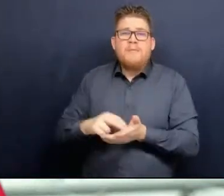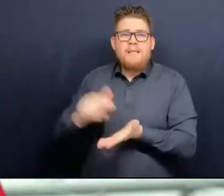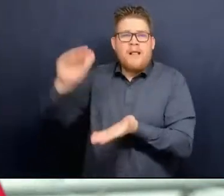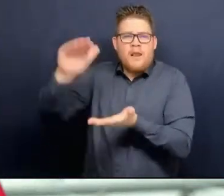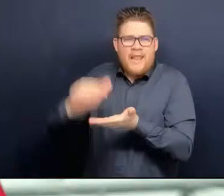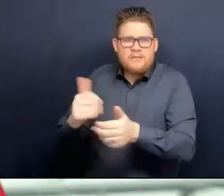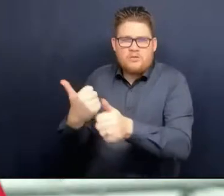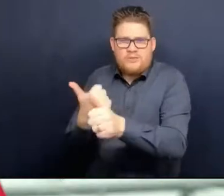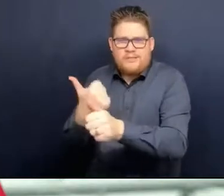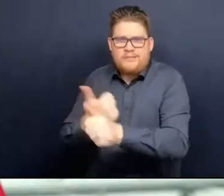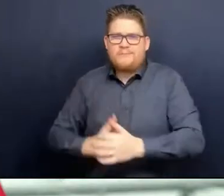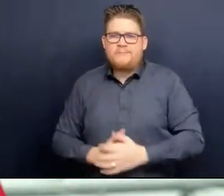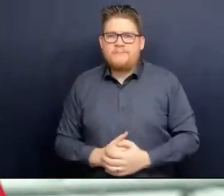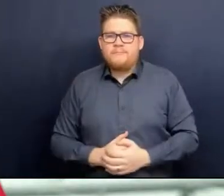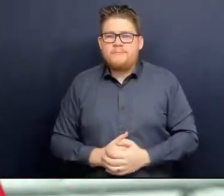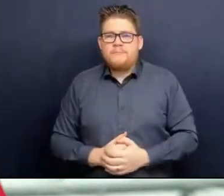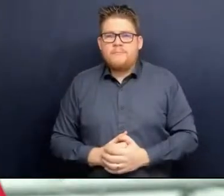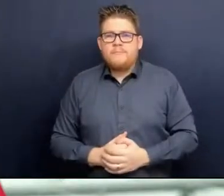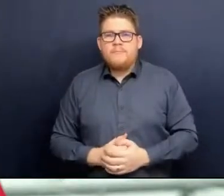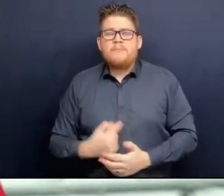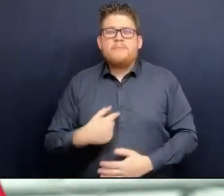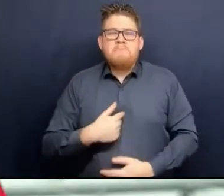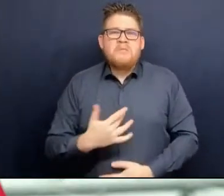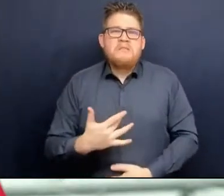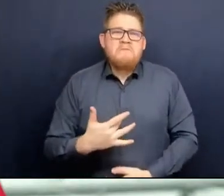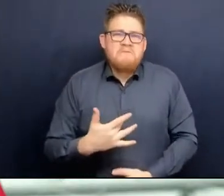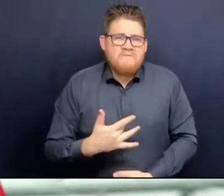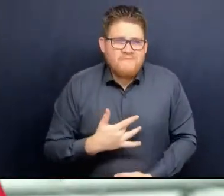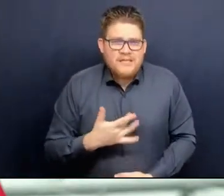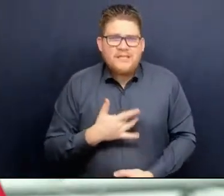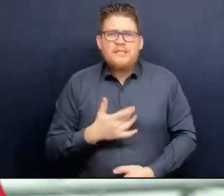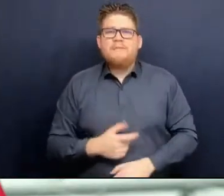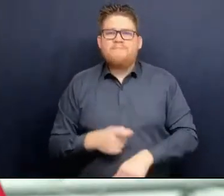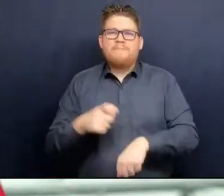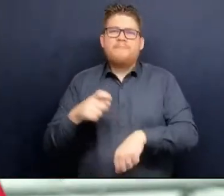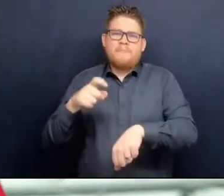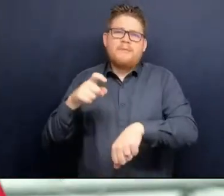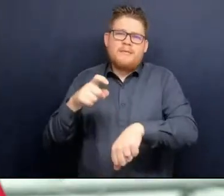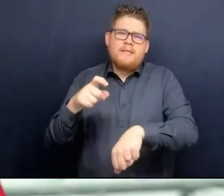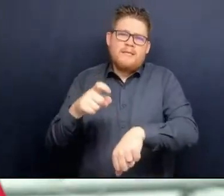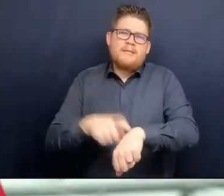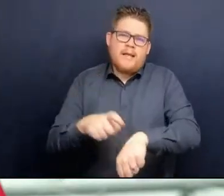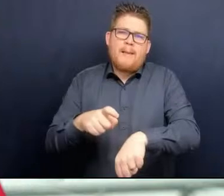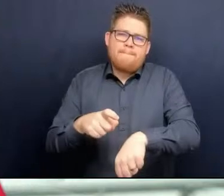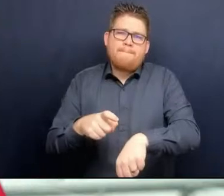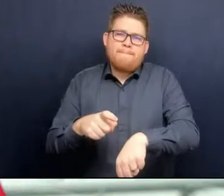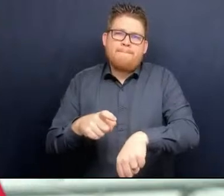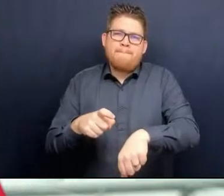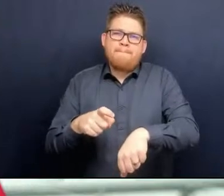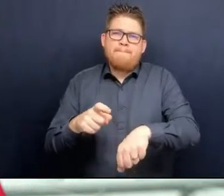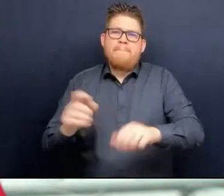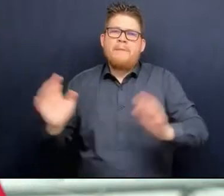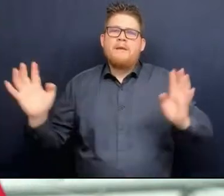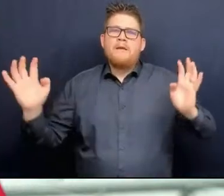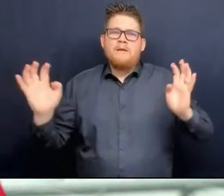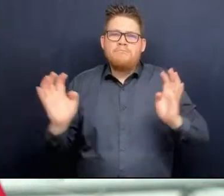seeing. I just think it's time that we do come together. It's